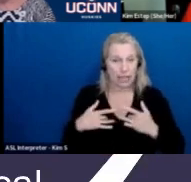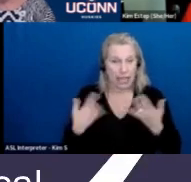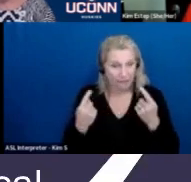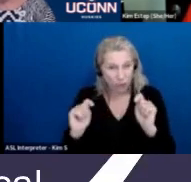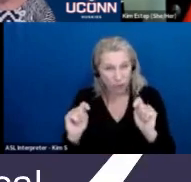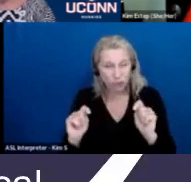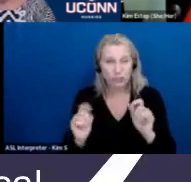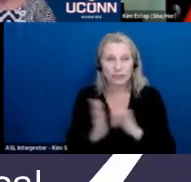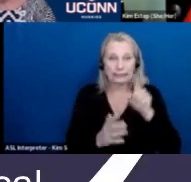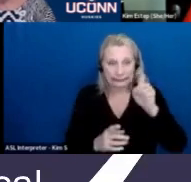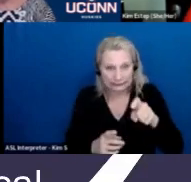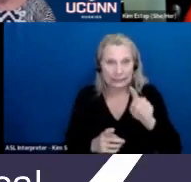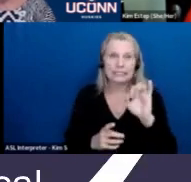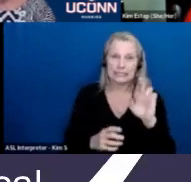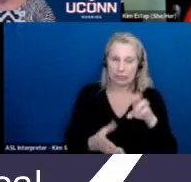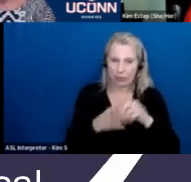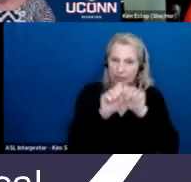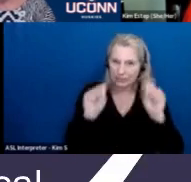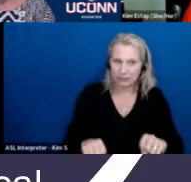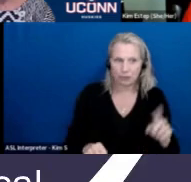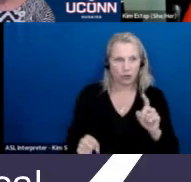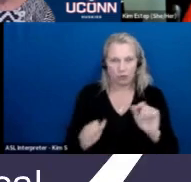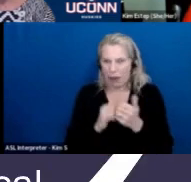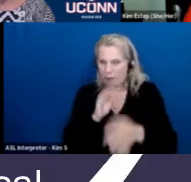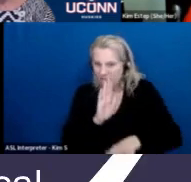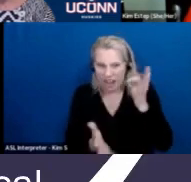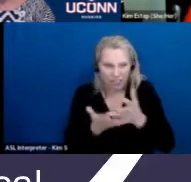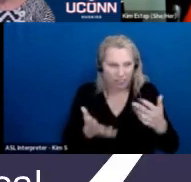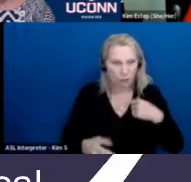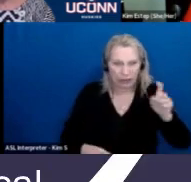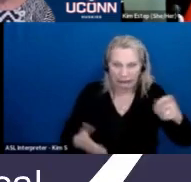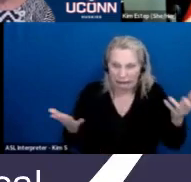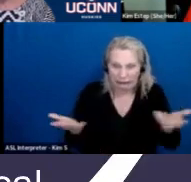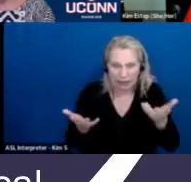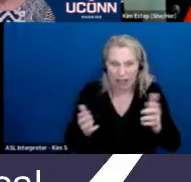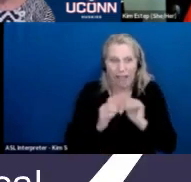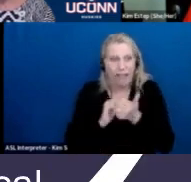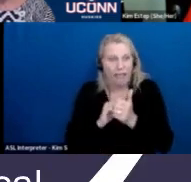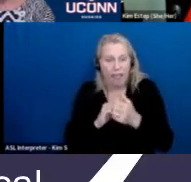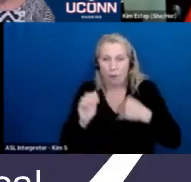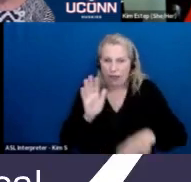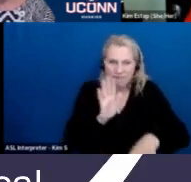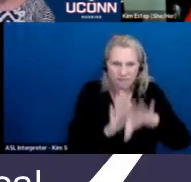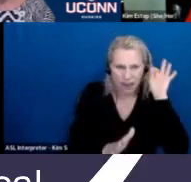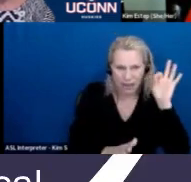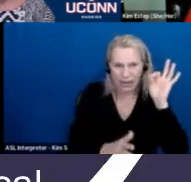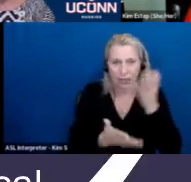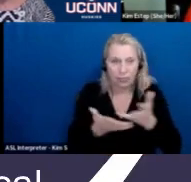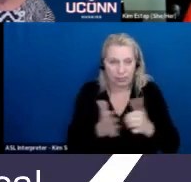system for where do we just how do we find things that we need? How do we how do we locate the stuff that we're looking for,